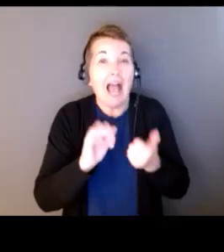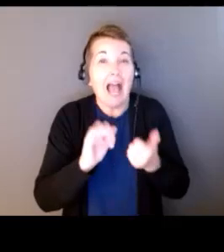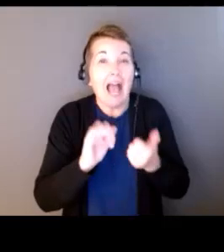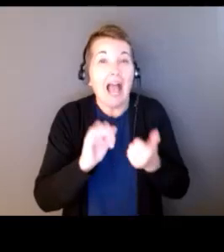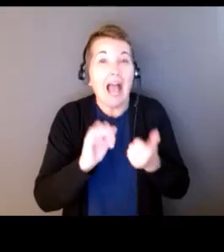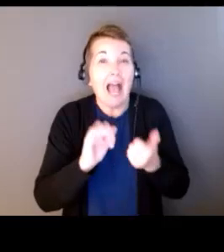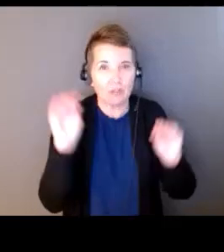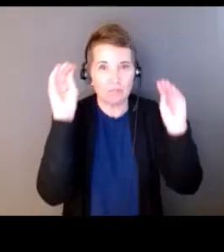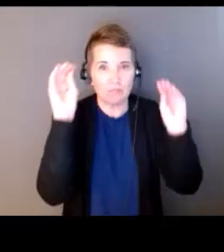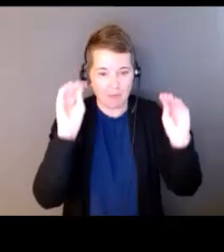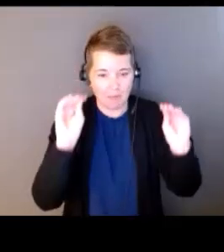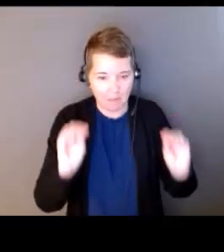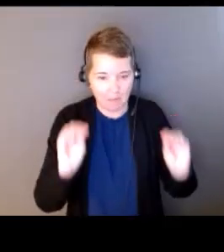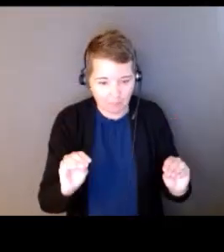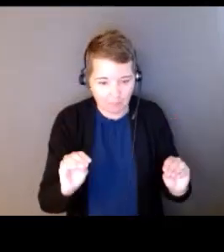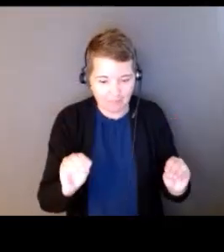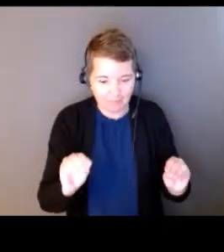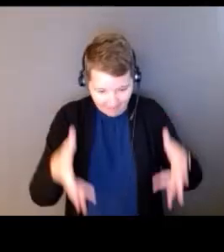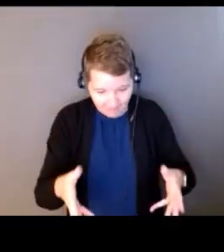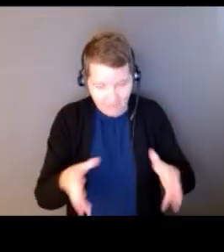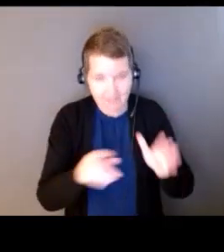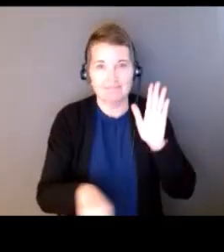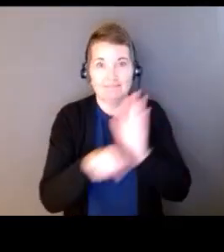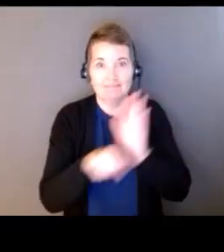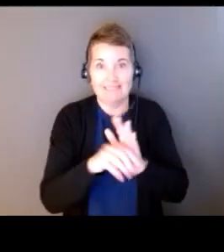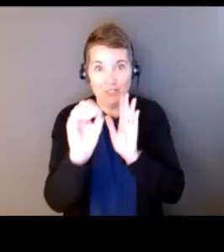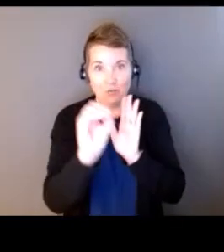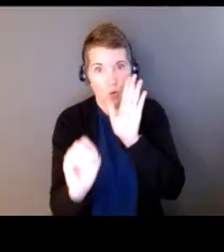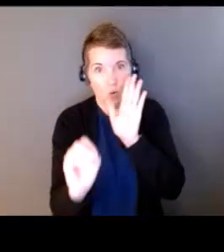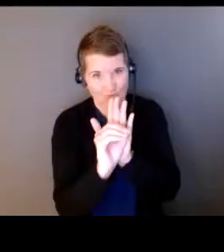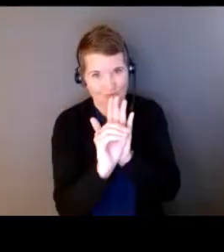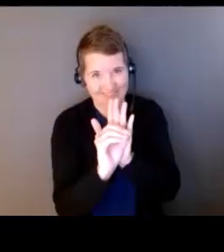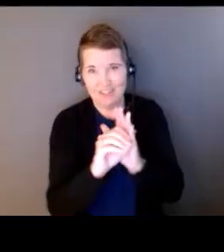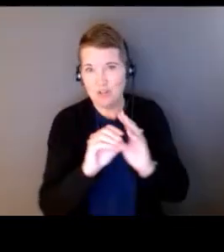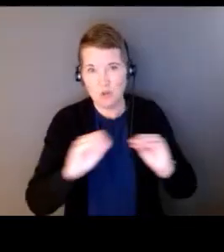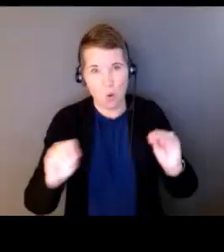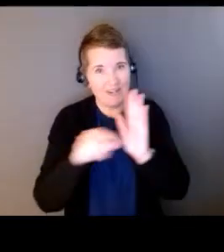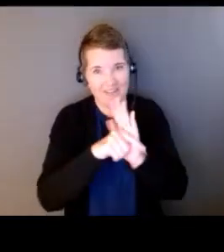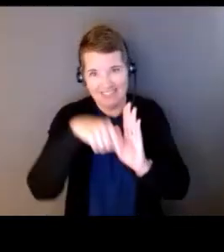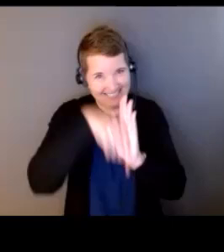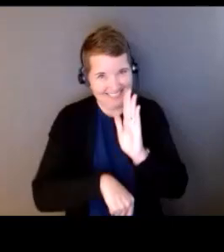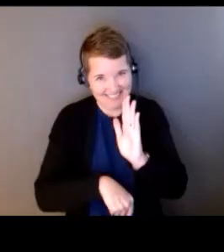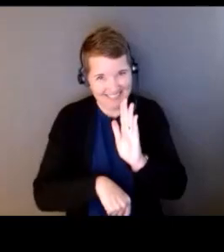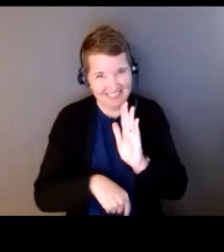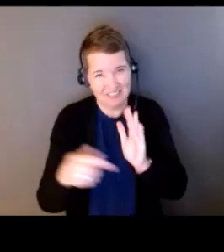of for the time being. All right, so in...